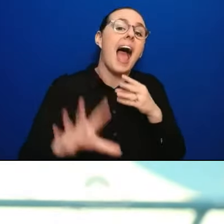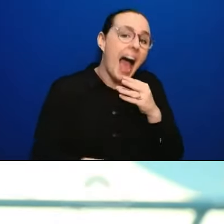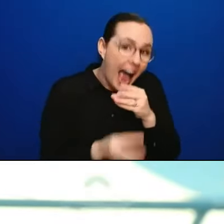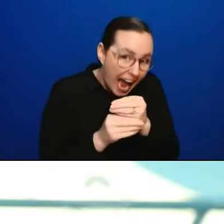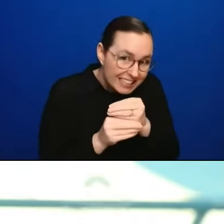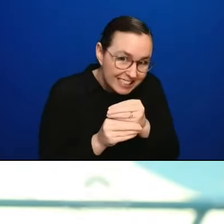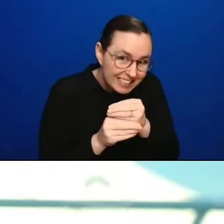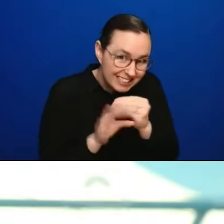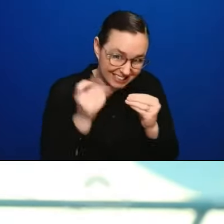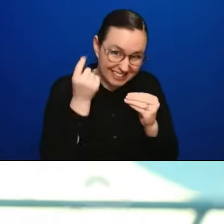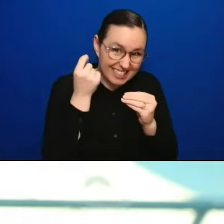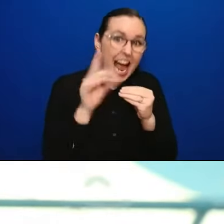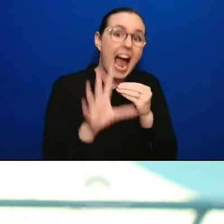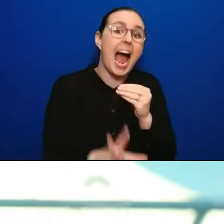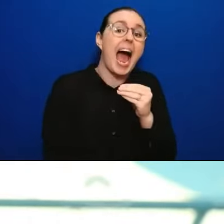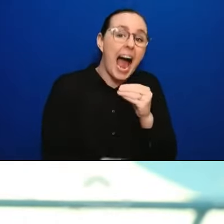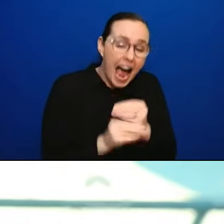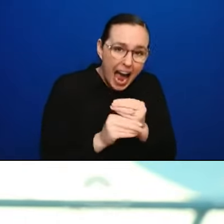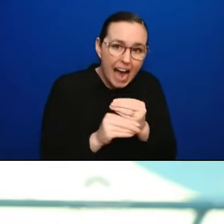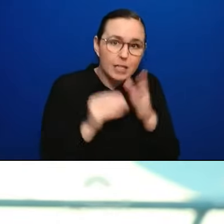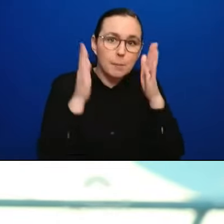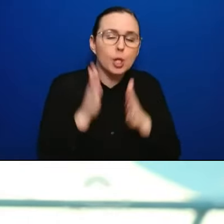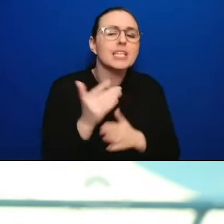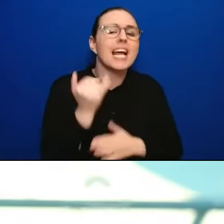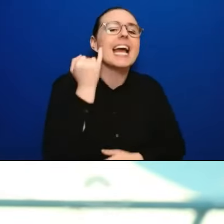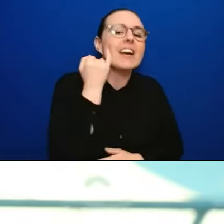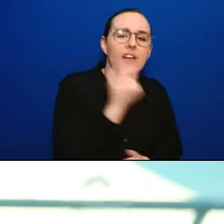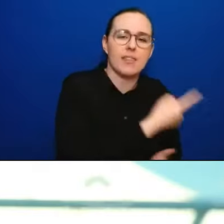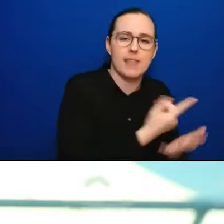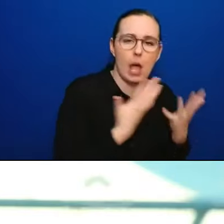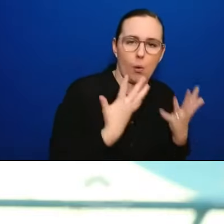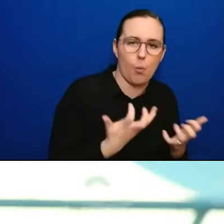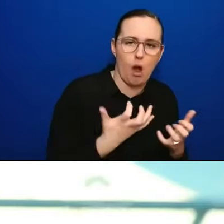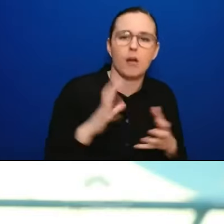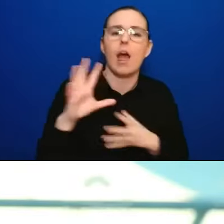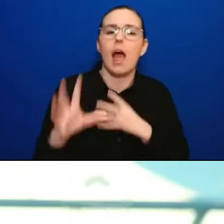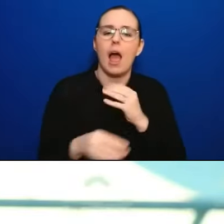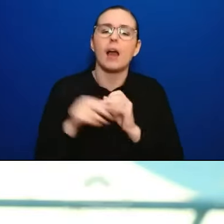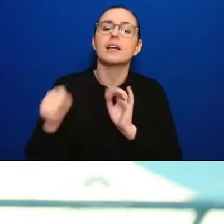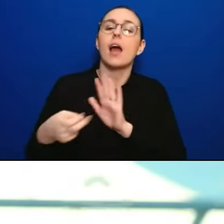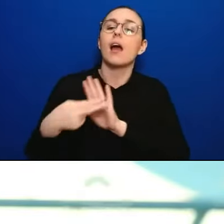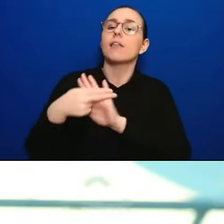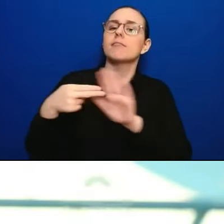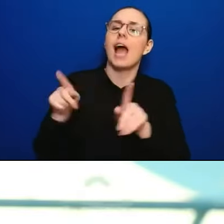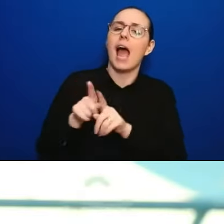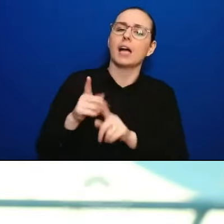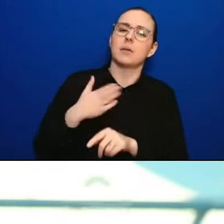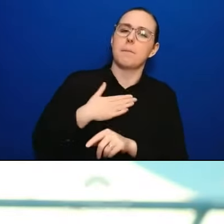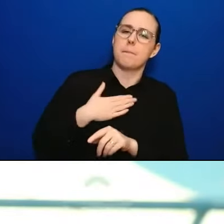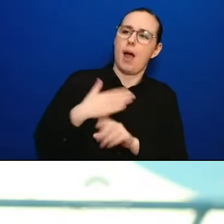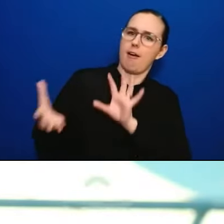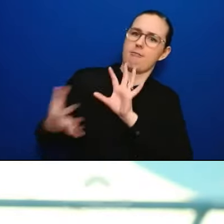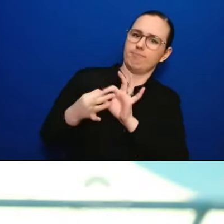I've mentioned since the end of December is making sure that in